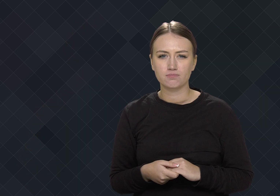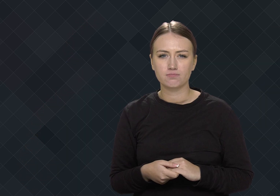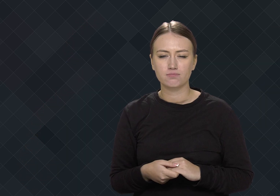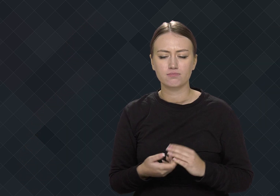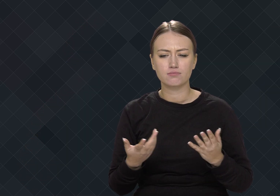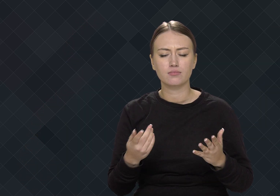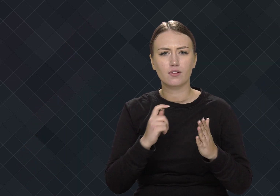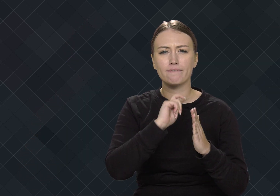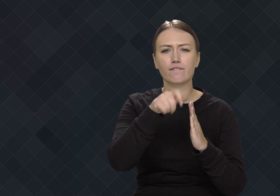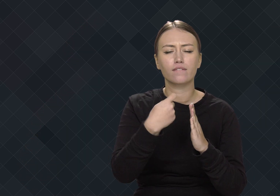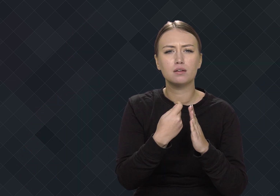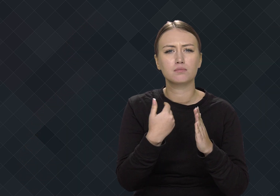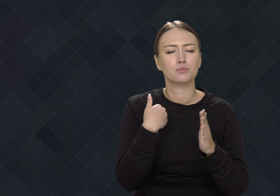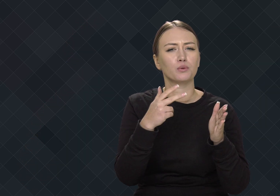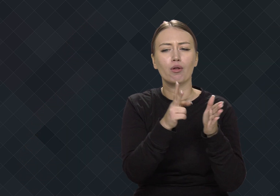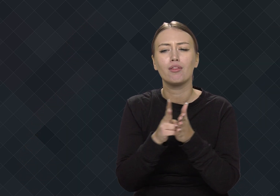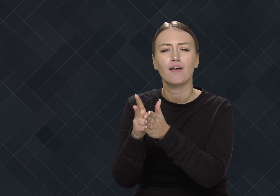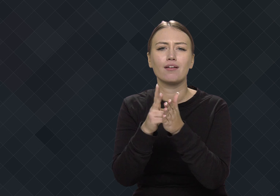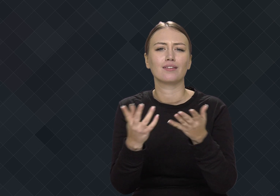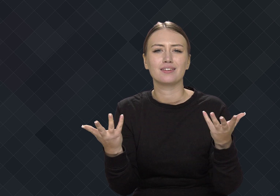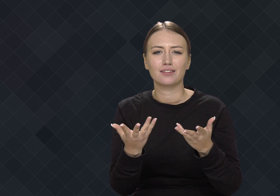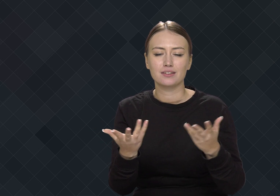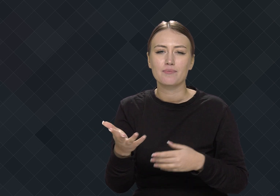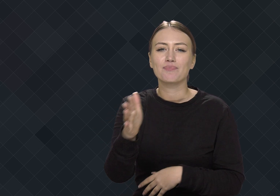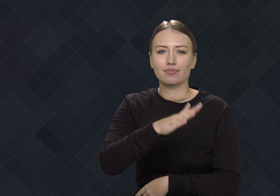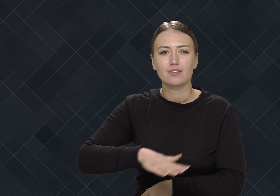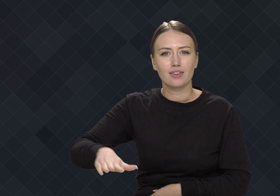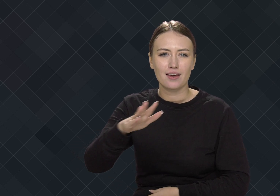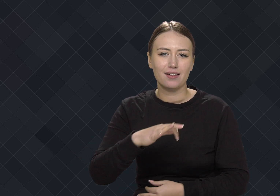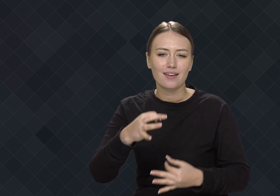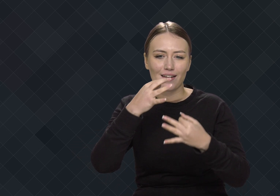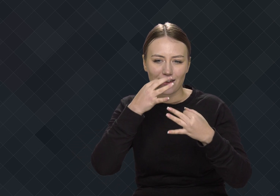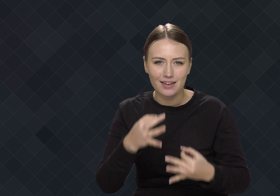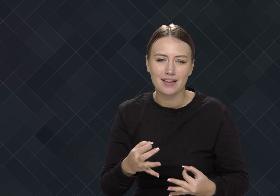This film is from China,